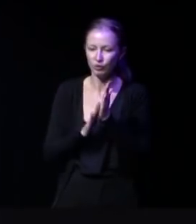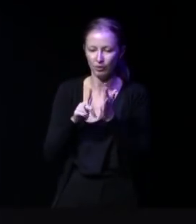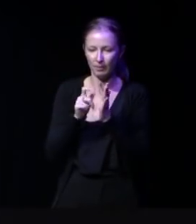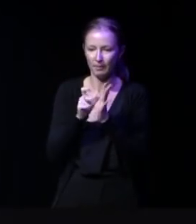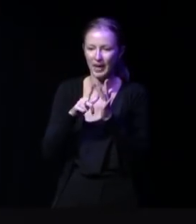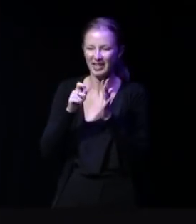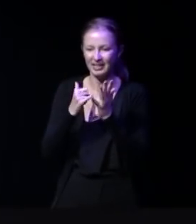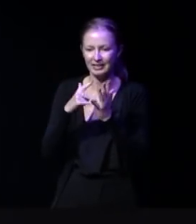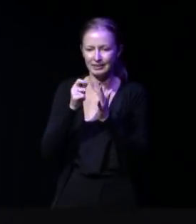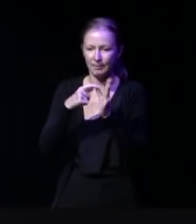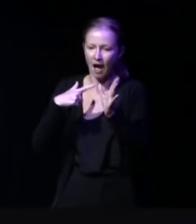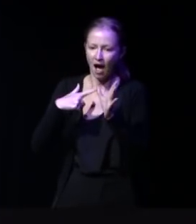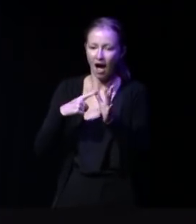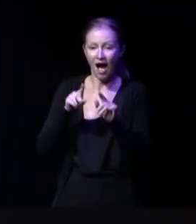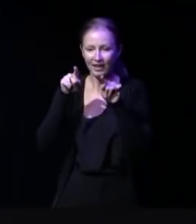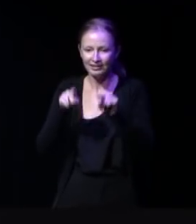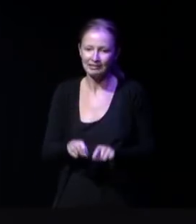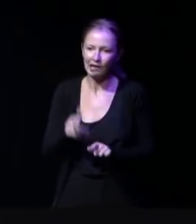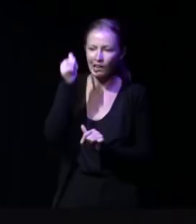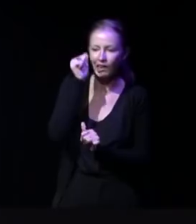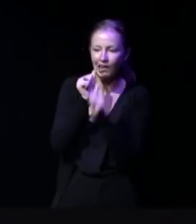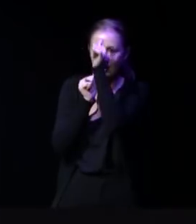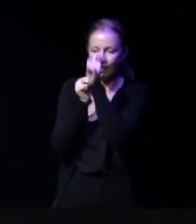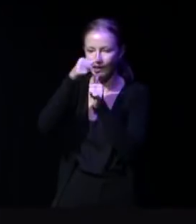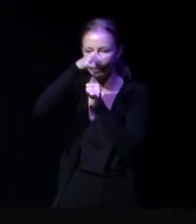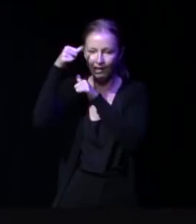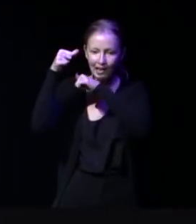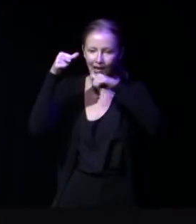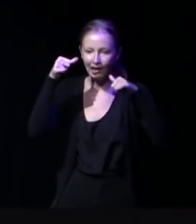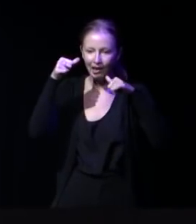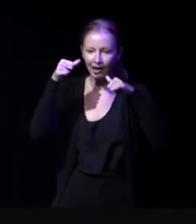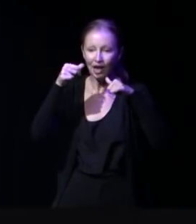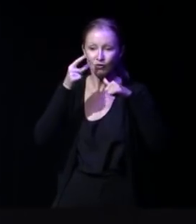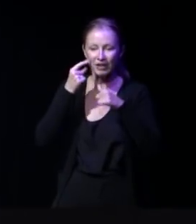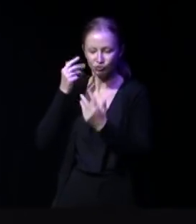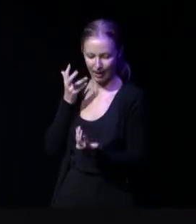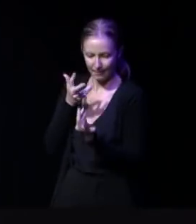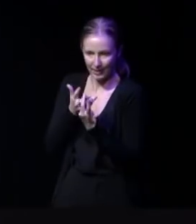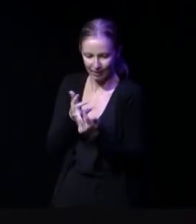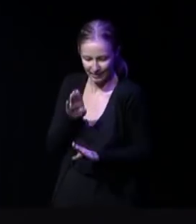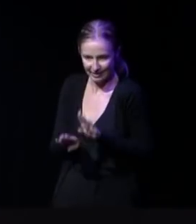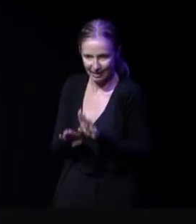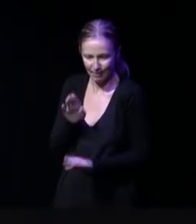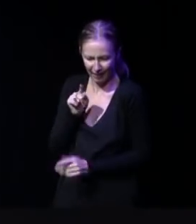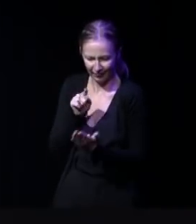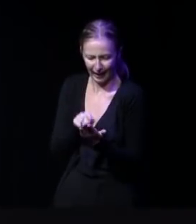you know, carving off parts of themselves so that they can look like this Kardashian image of beauty, right?